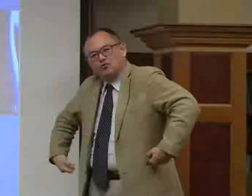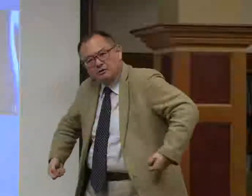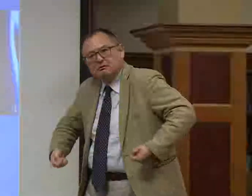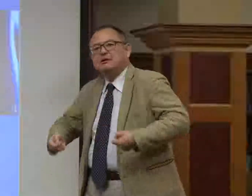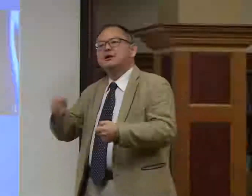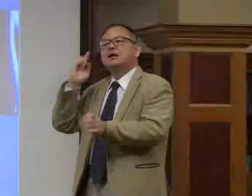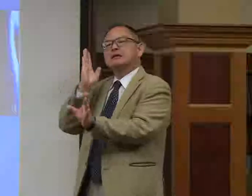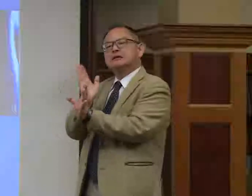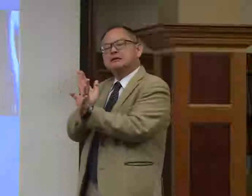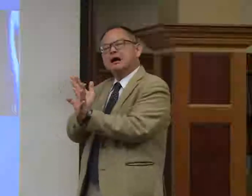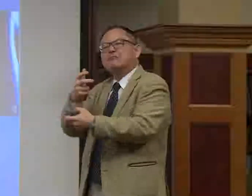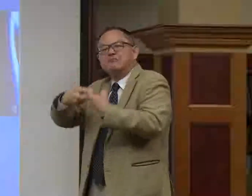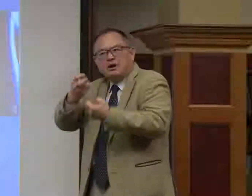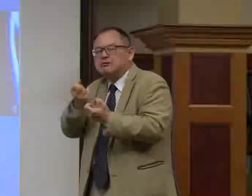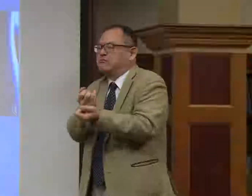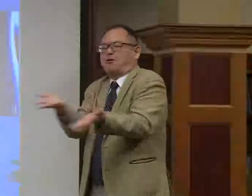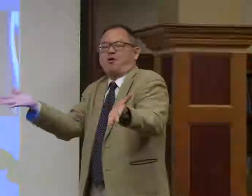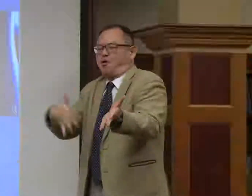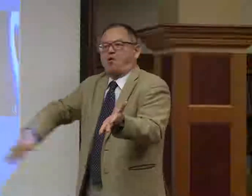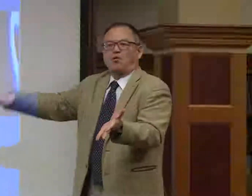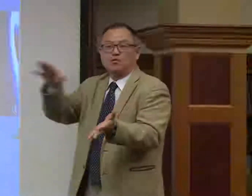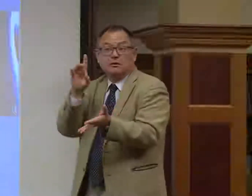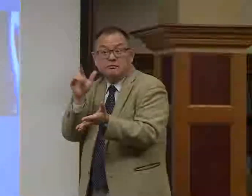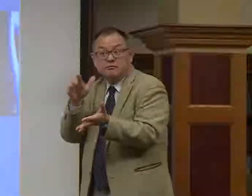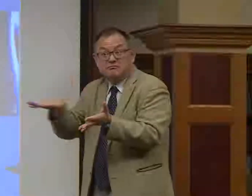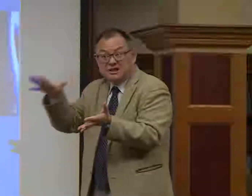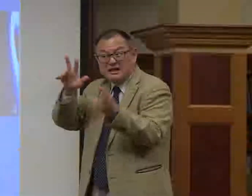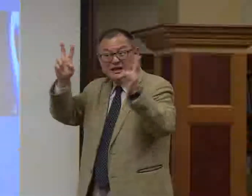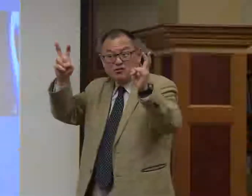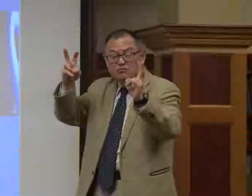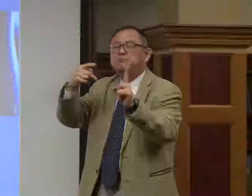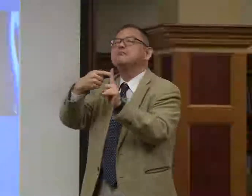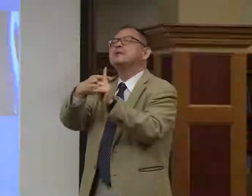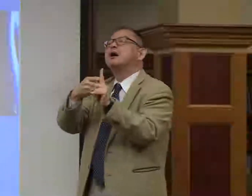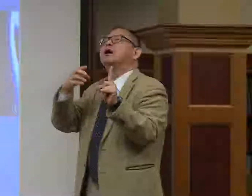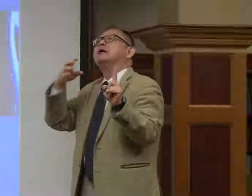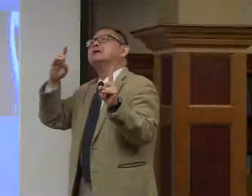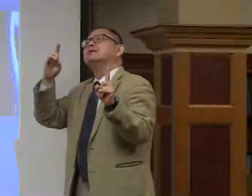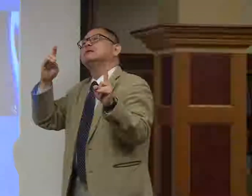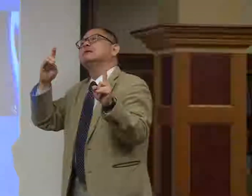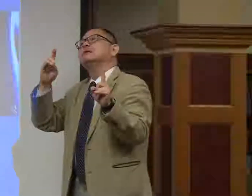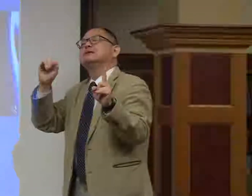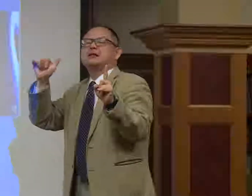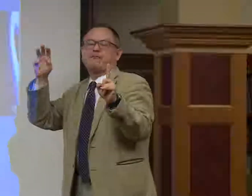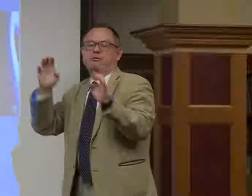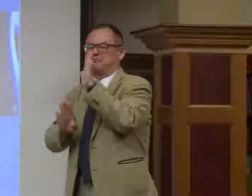but those who are blind or mobility challenged or other disabilities.